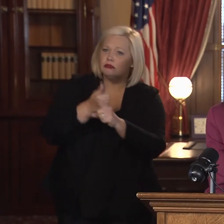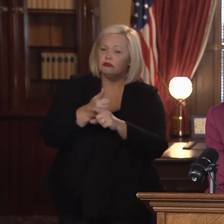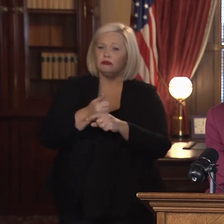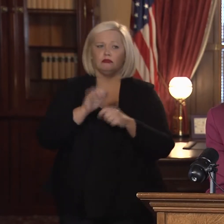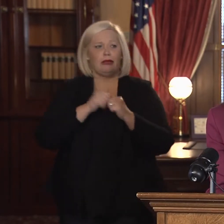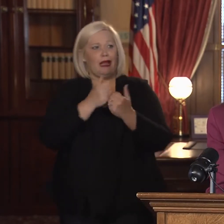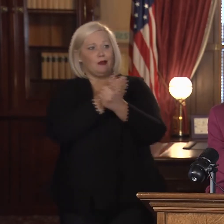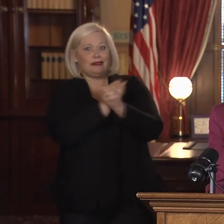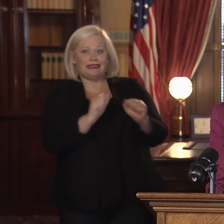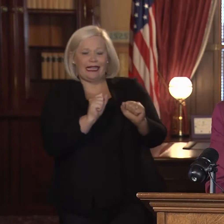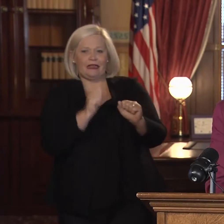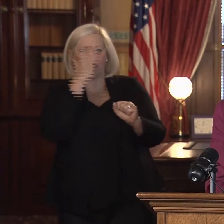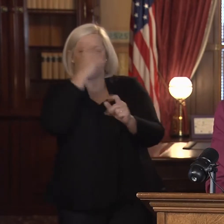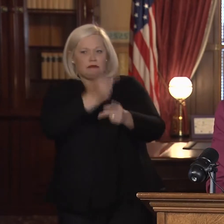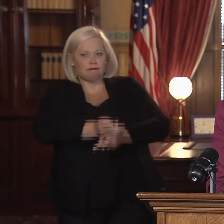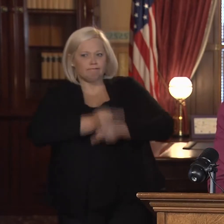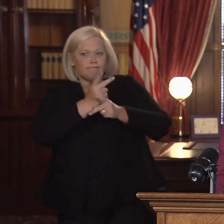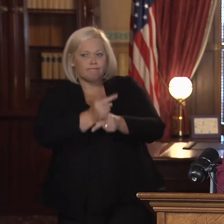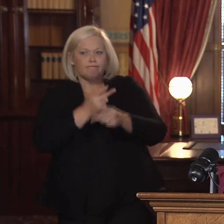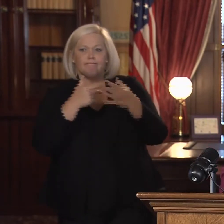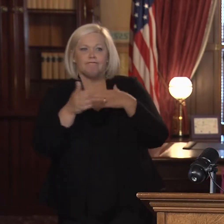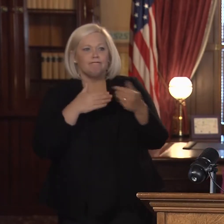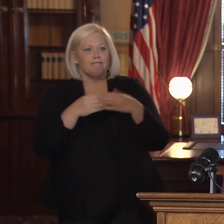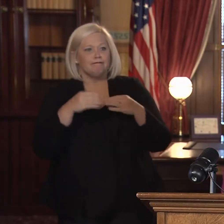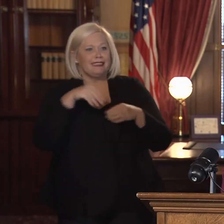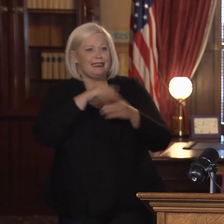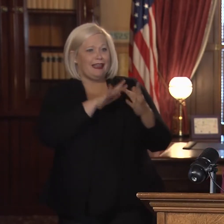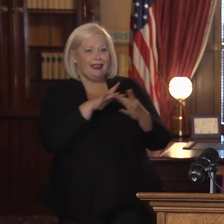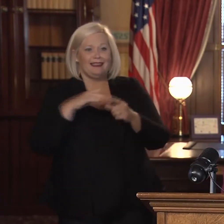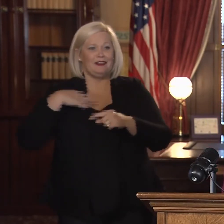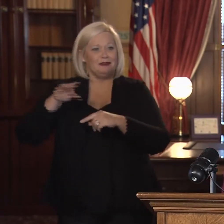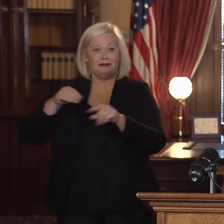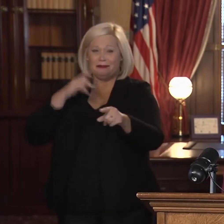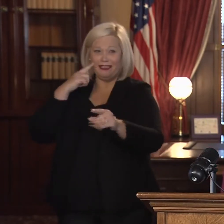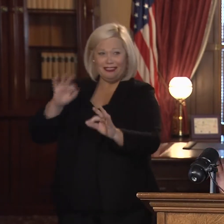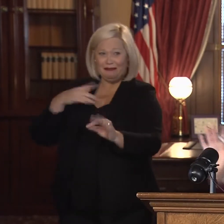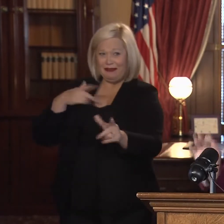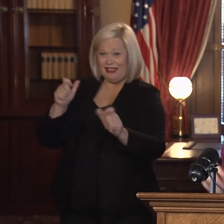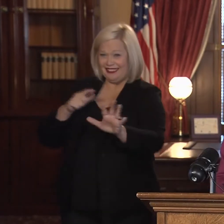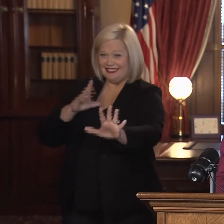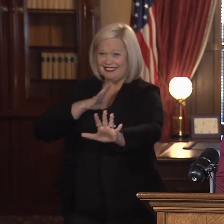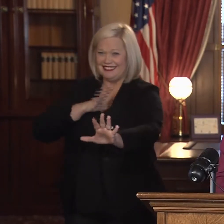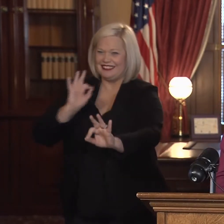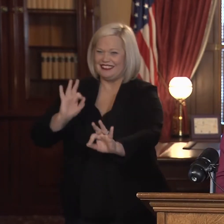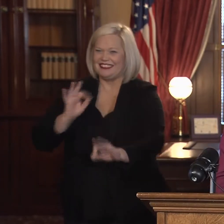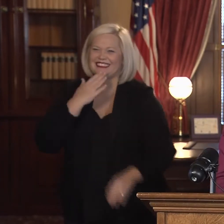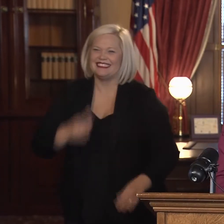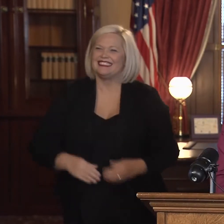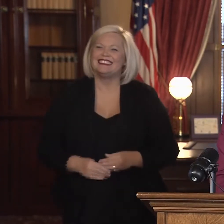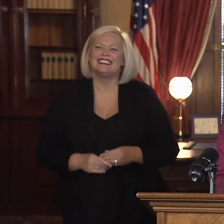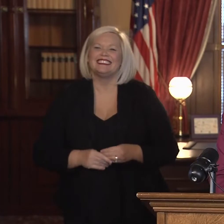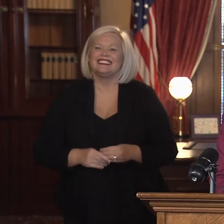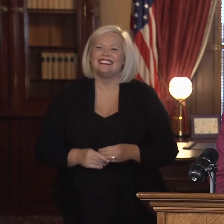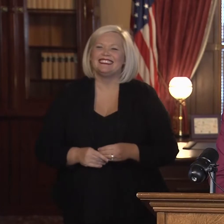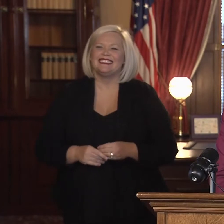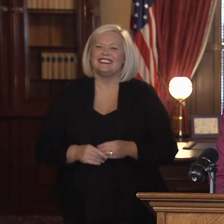CONSUMER ALERTS WITH TIPS ON HOW TO SHOP SMART AND STAY SAFE WHETHER YOU'RE SHOPPING INPERSON